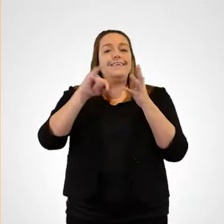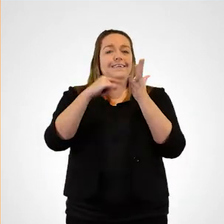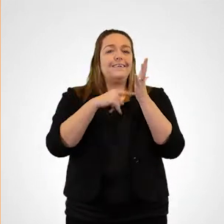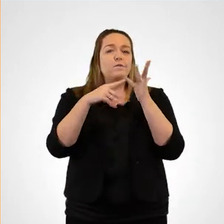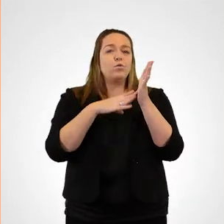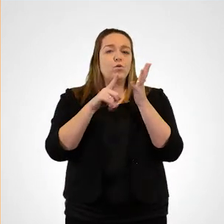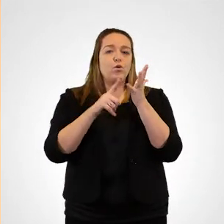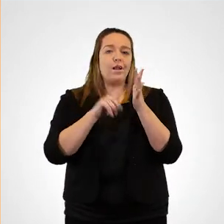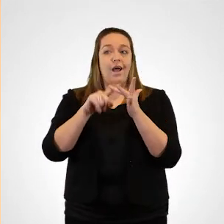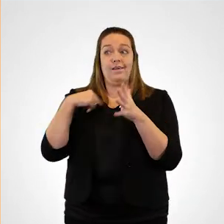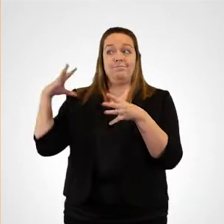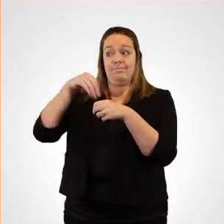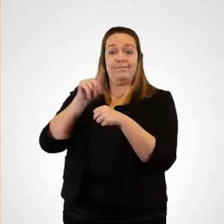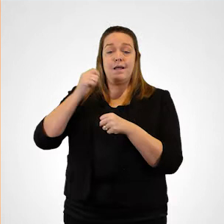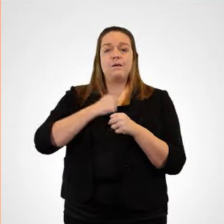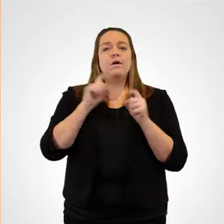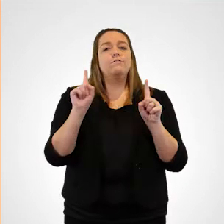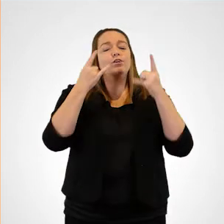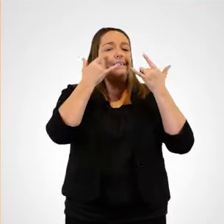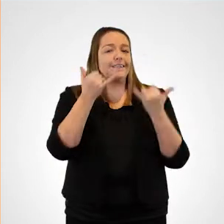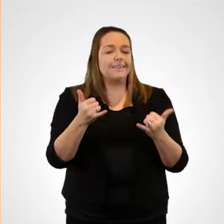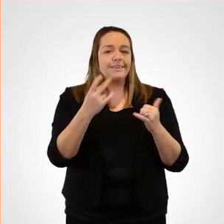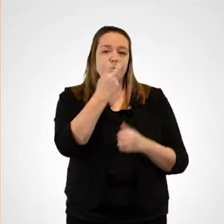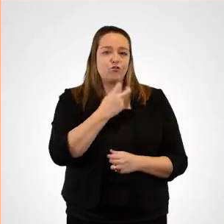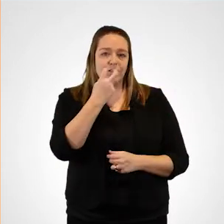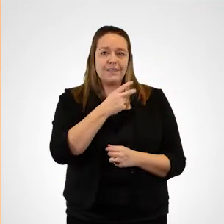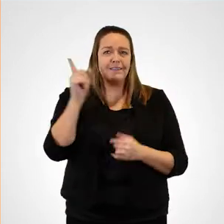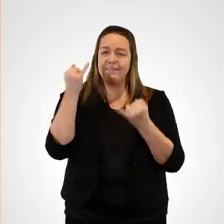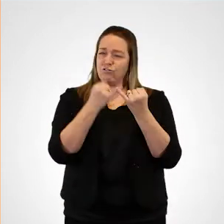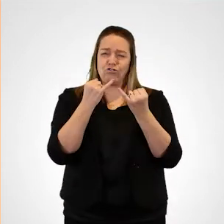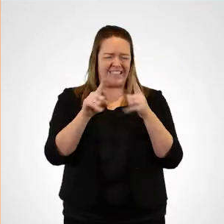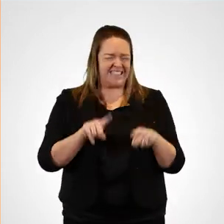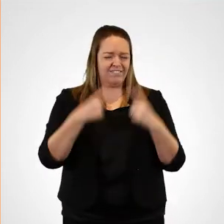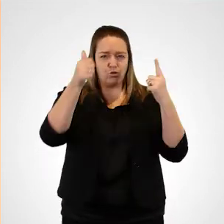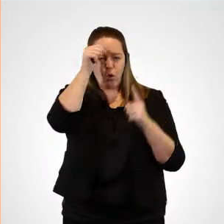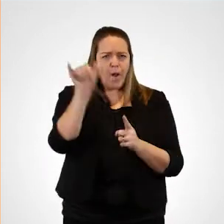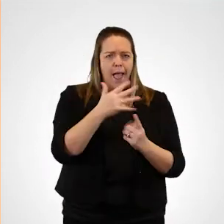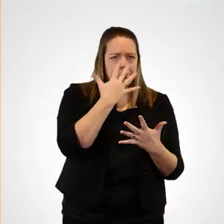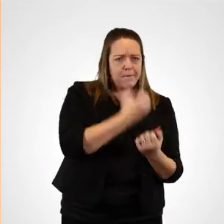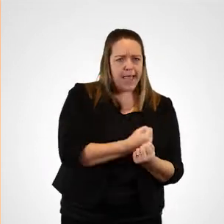in my very first test of speechreading. They're very, very difficult to tell apart